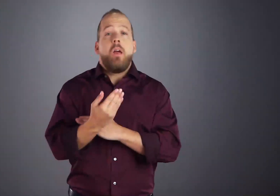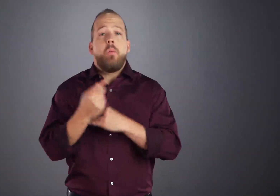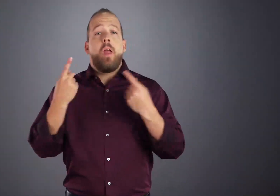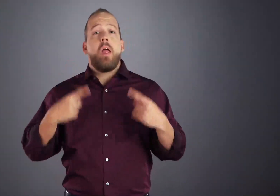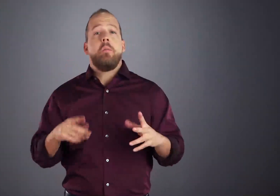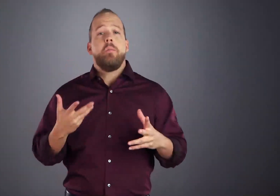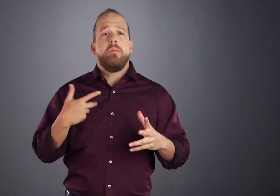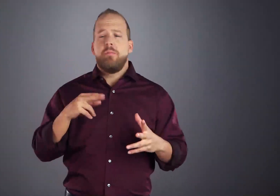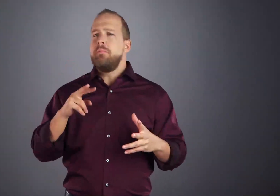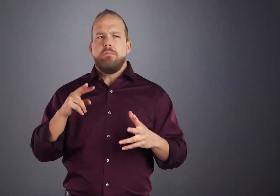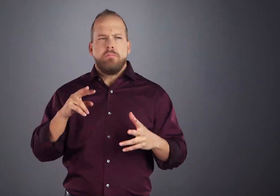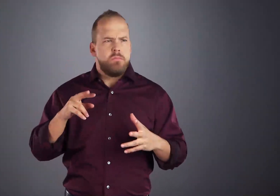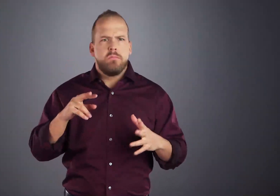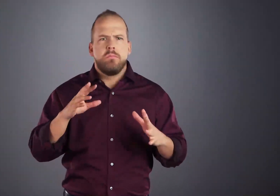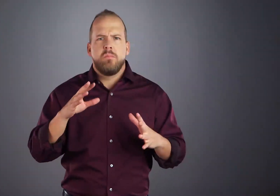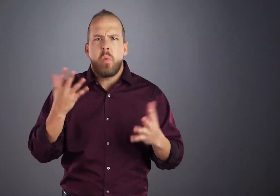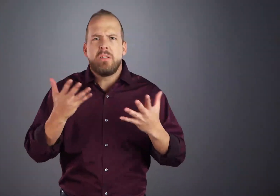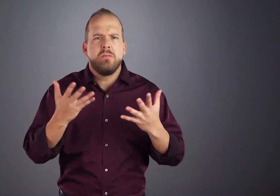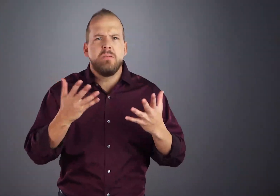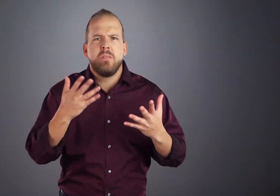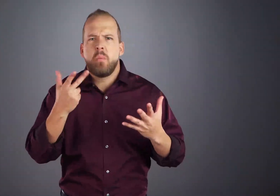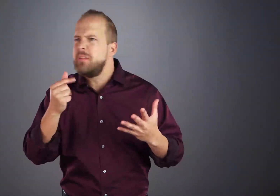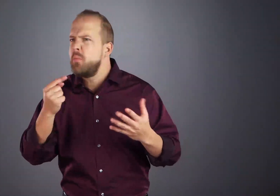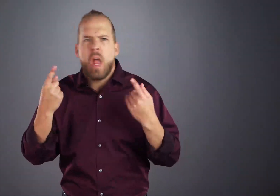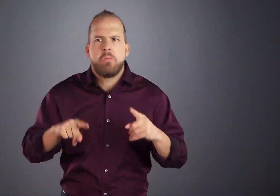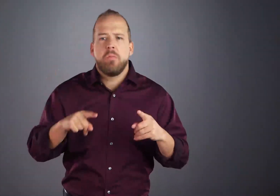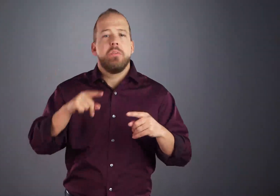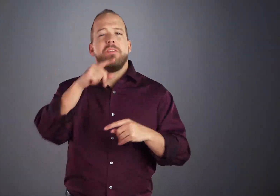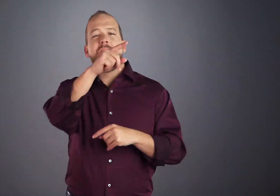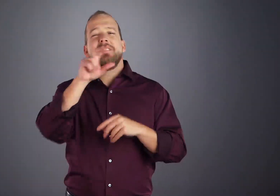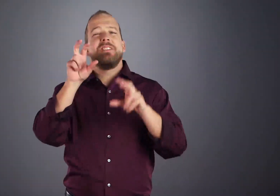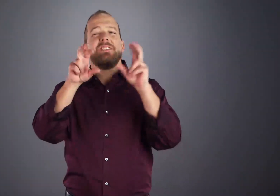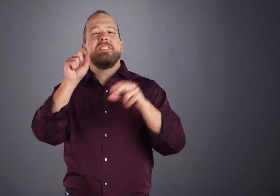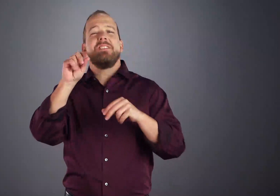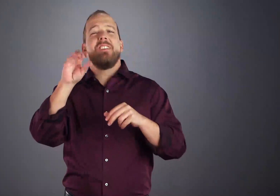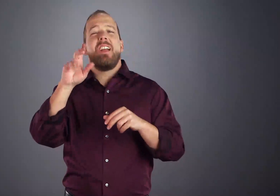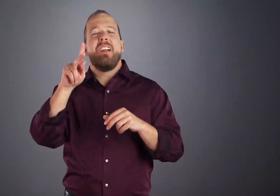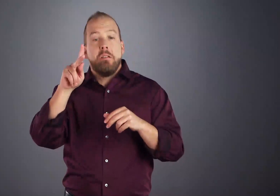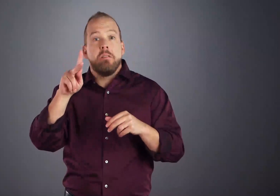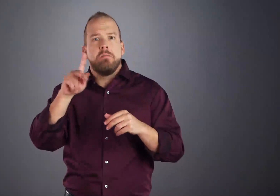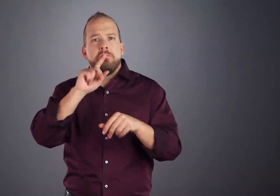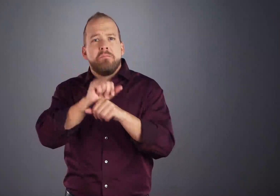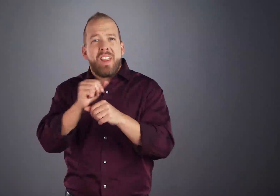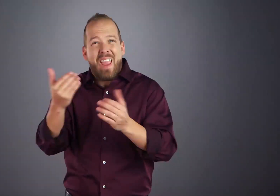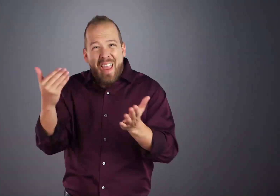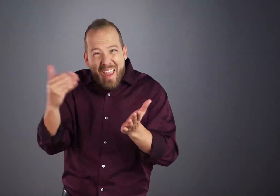A morning paper told me the market had gone to hell again.